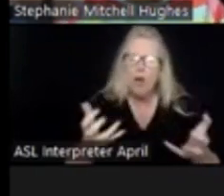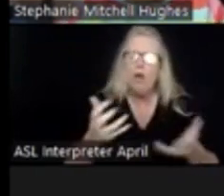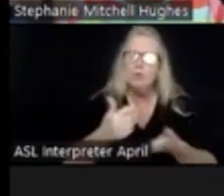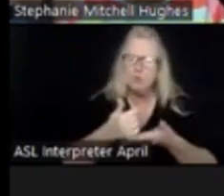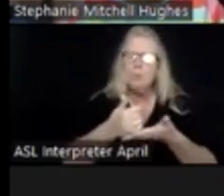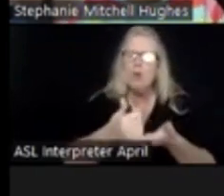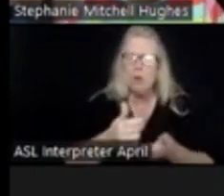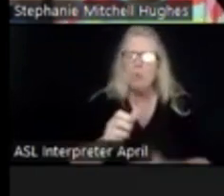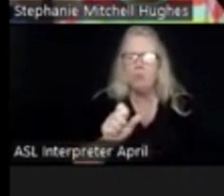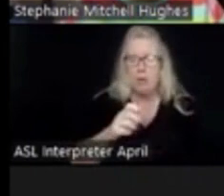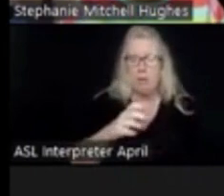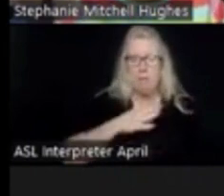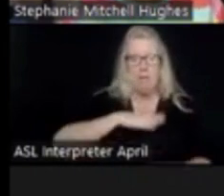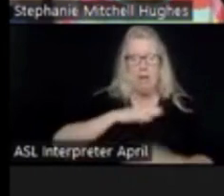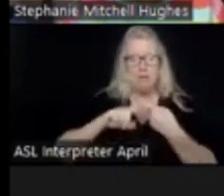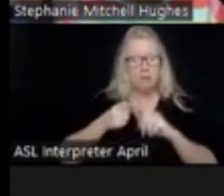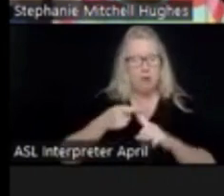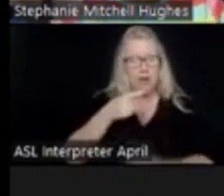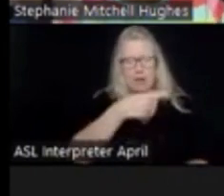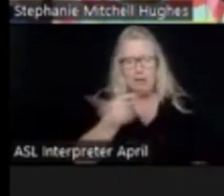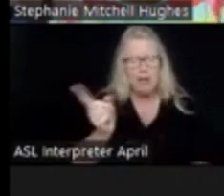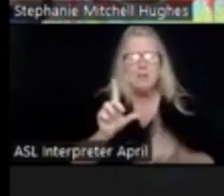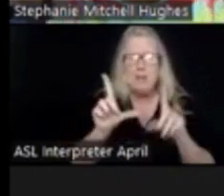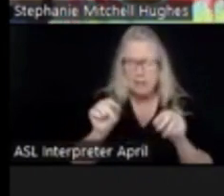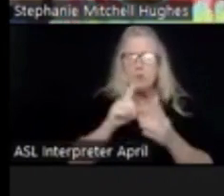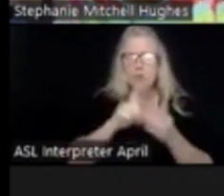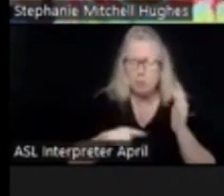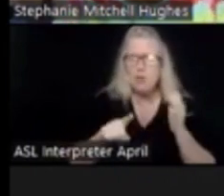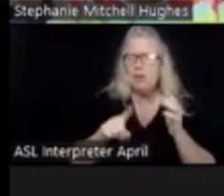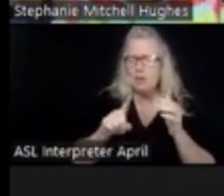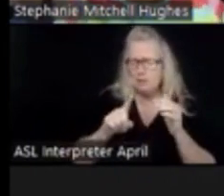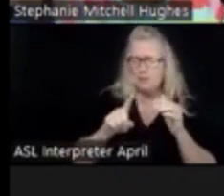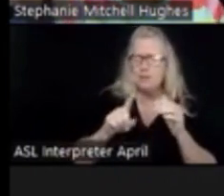MY FRIENDS DO WHAT THEY DO AND DID WHAT THEY DID BECAUSE